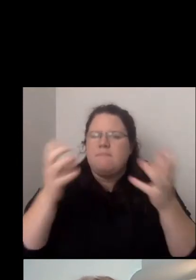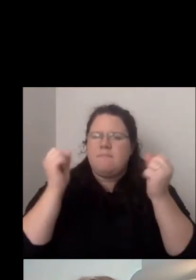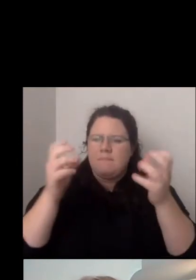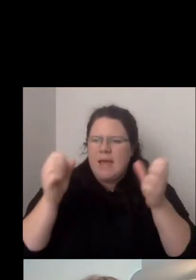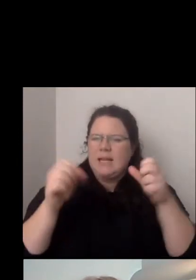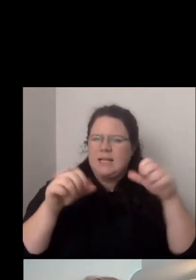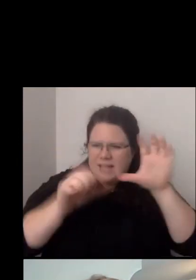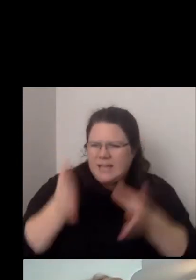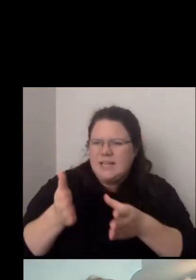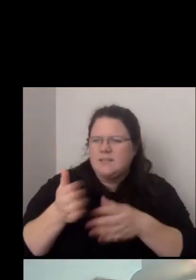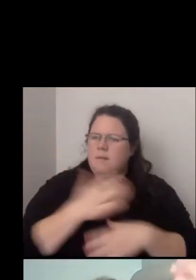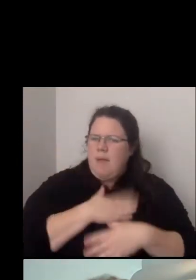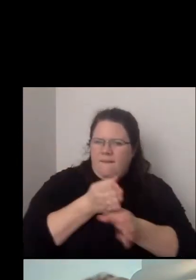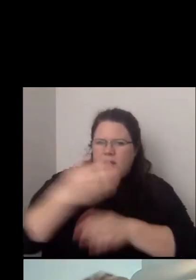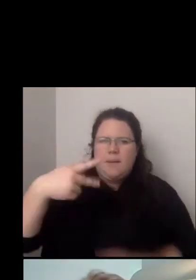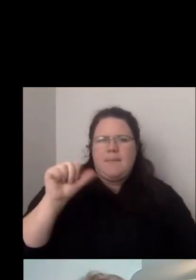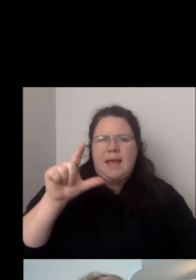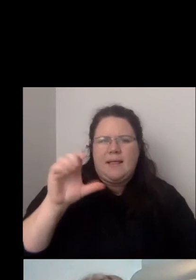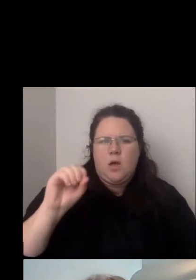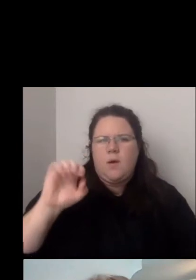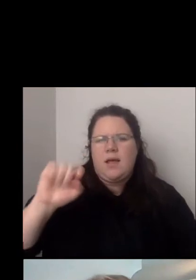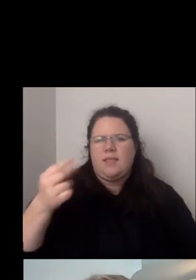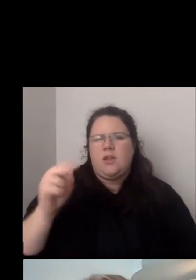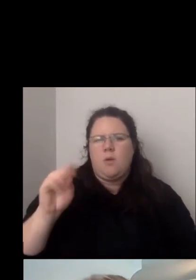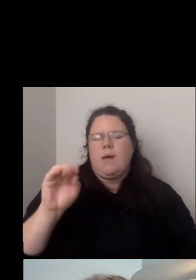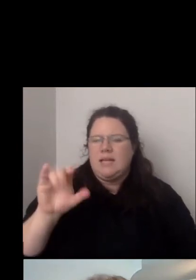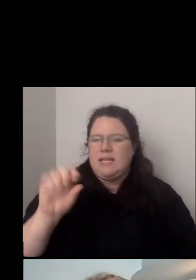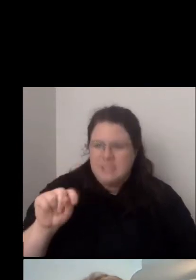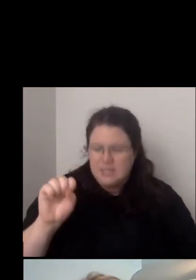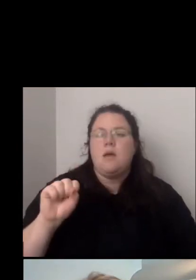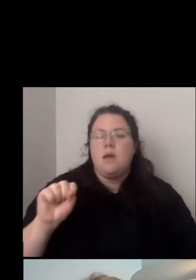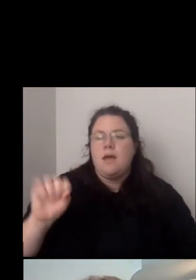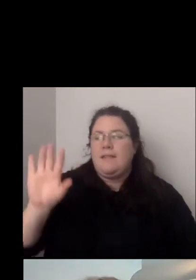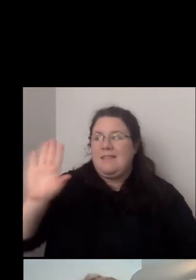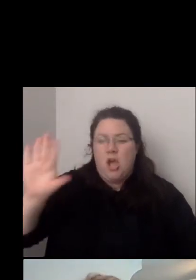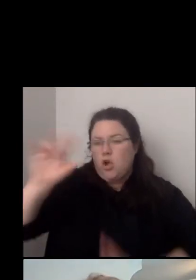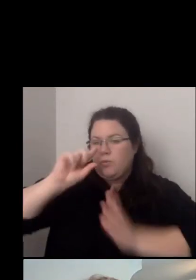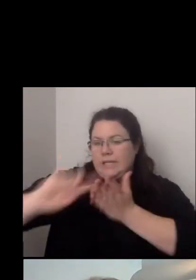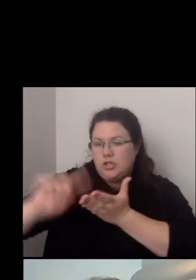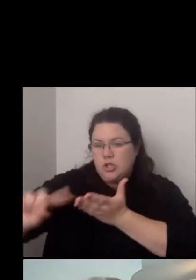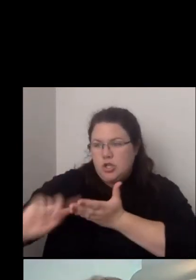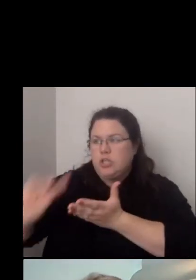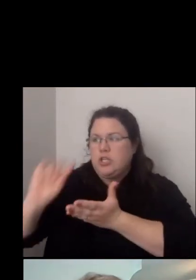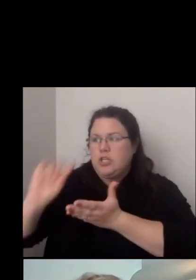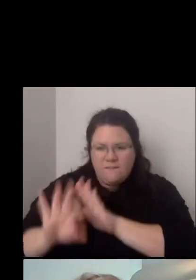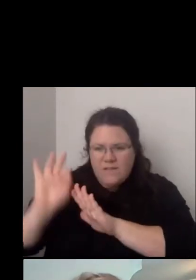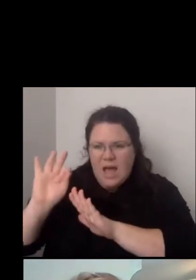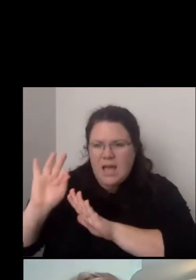I'm just really taking everything that they did from various sources, and condensing it and summarizing it for you.